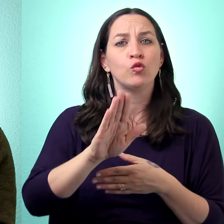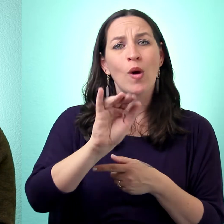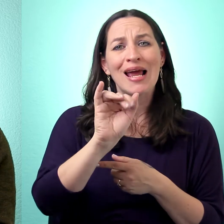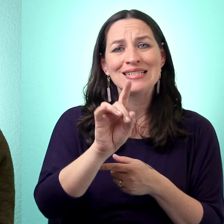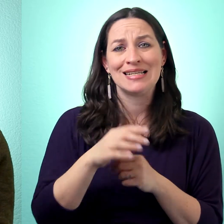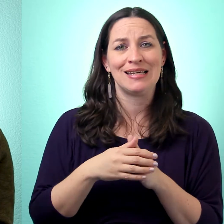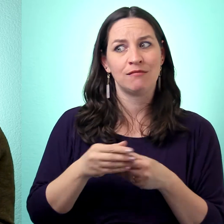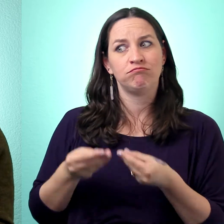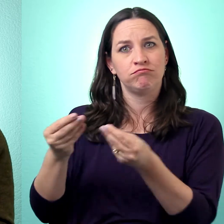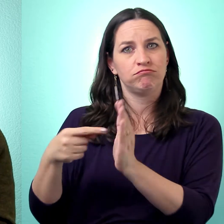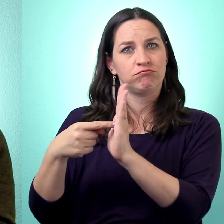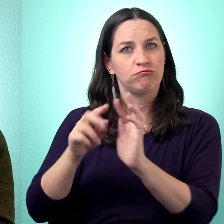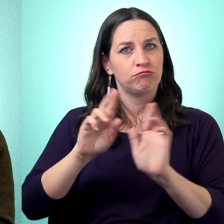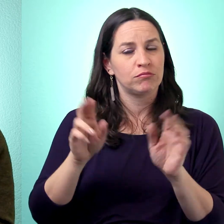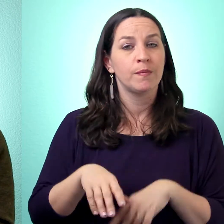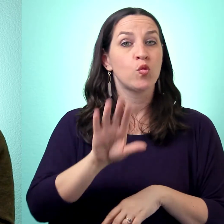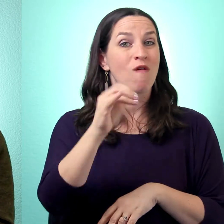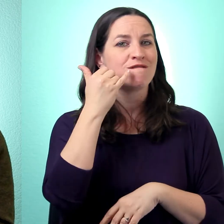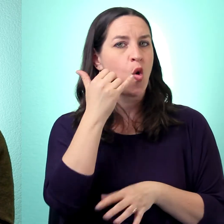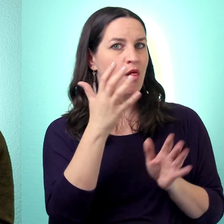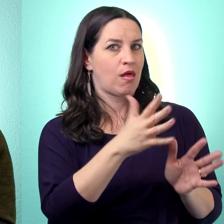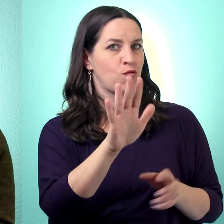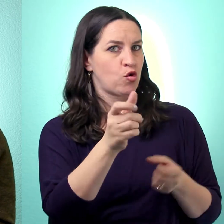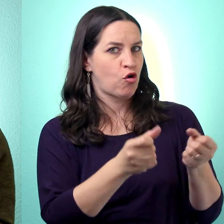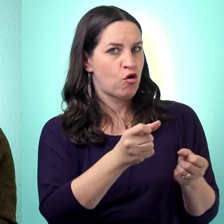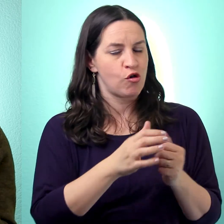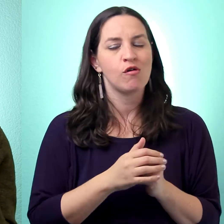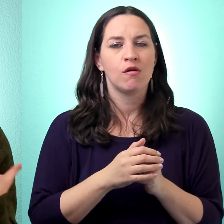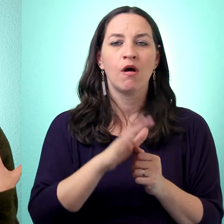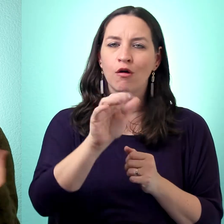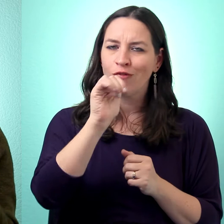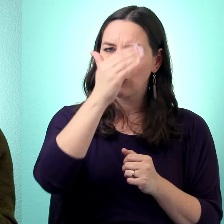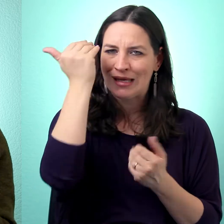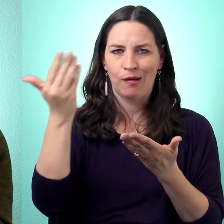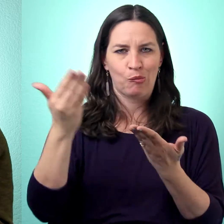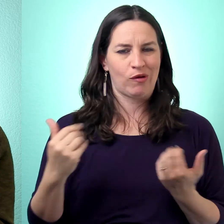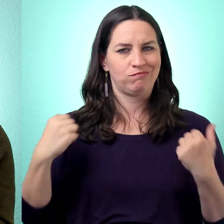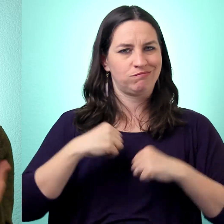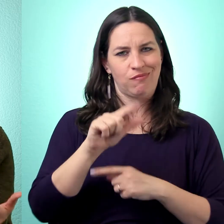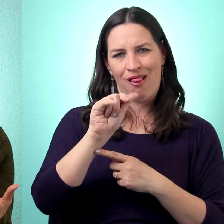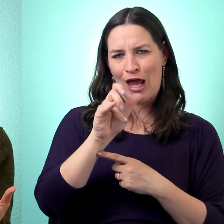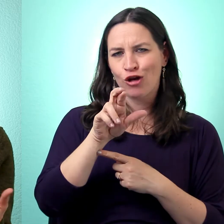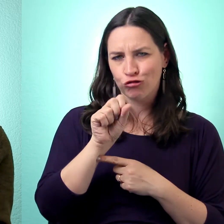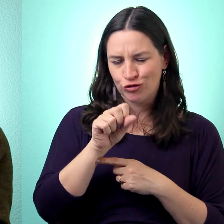facility. Make sure that you have it locked away in your car securely. And make sure that you have the layers so that if you do get cold or if you do get